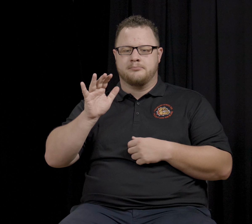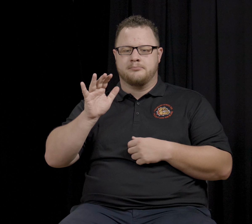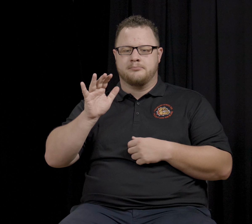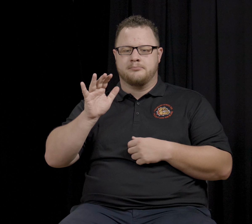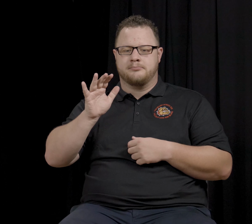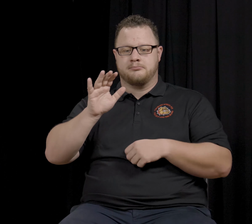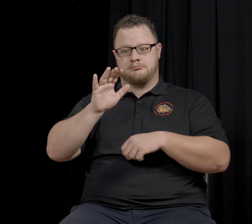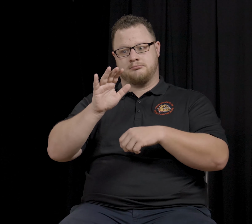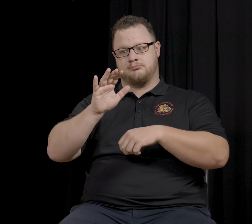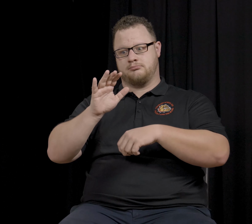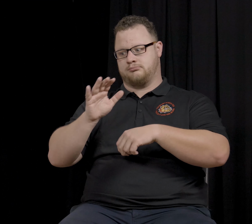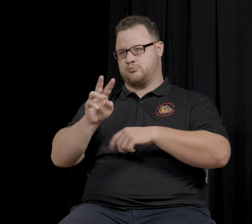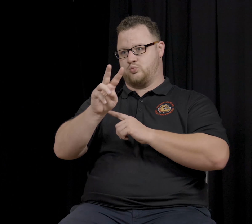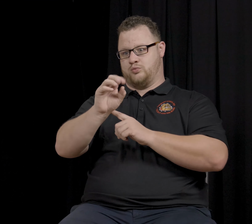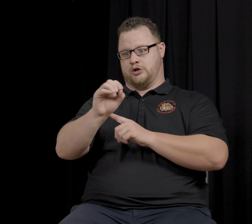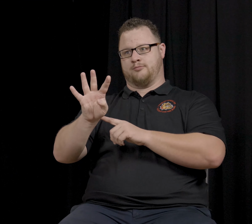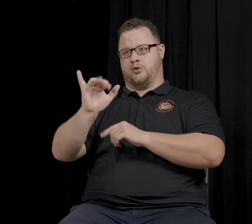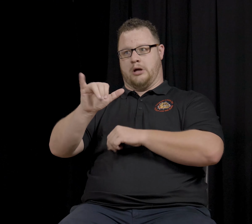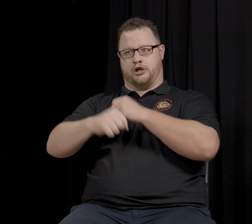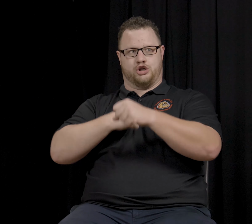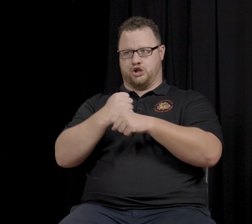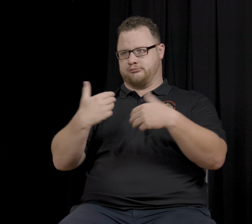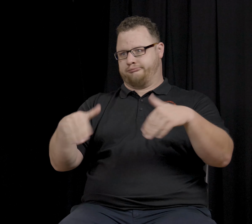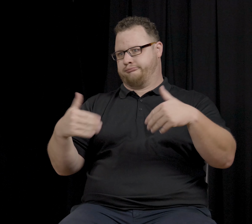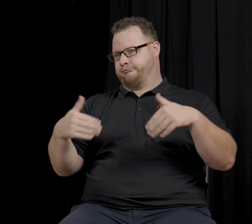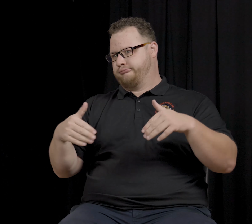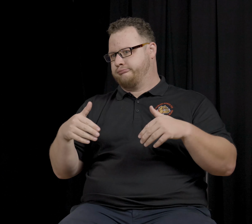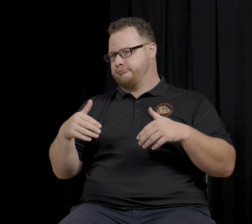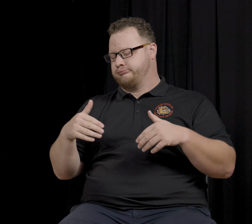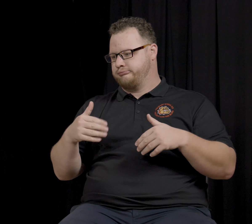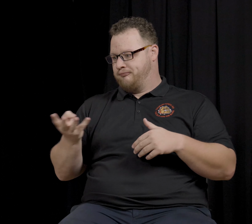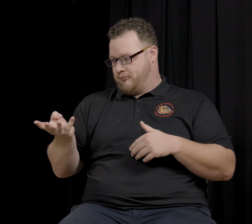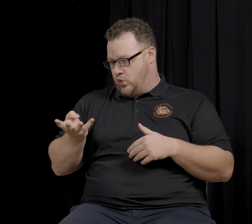It's interesting because 2004 that year, just, wow.